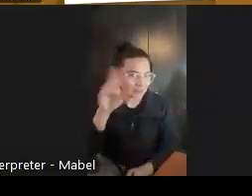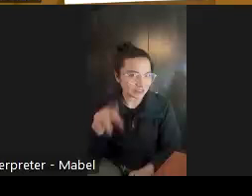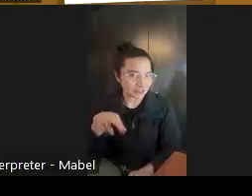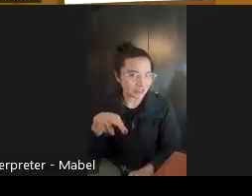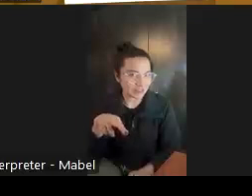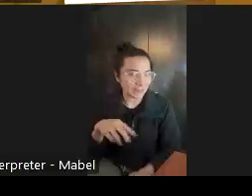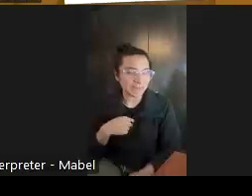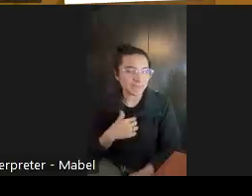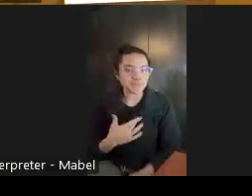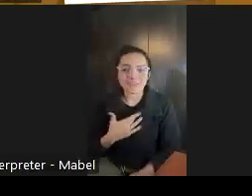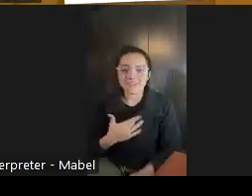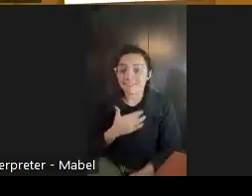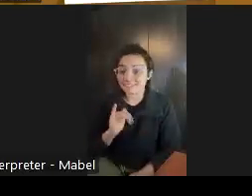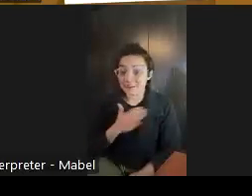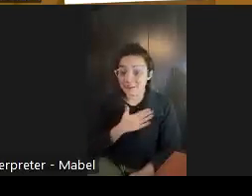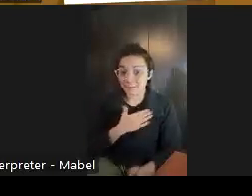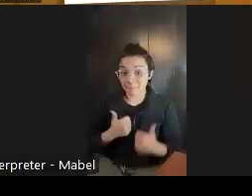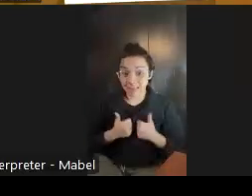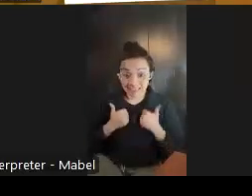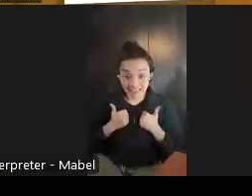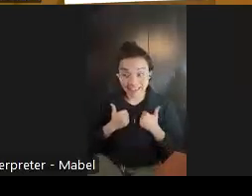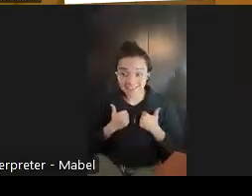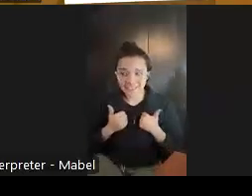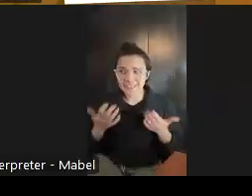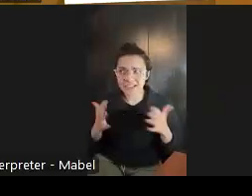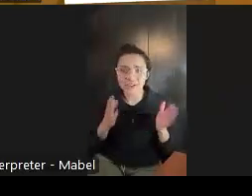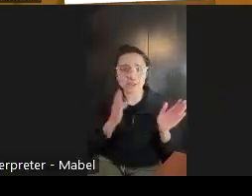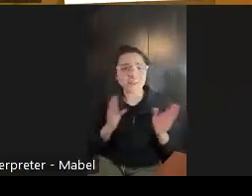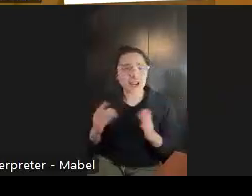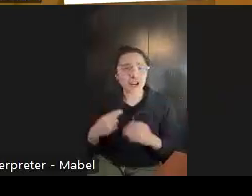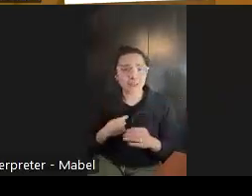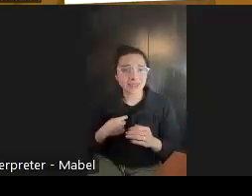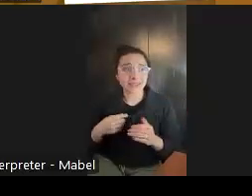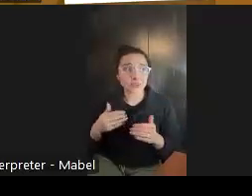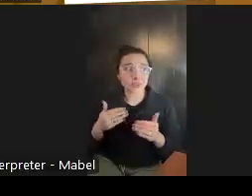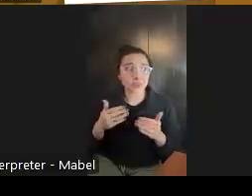feel like my life has prepared me to kind of to to do what I'm doing right now um so I'm